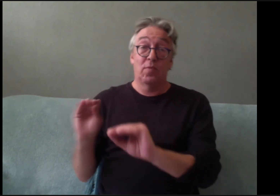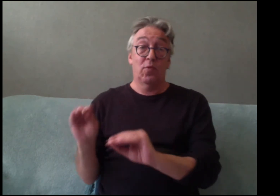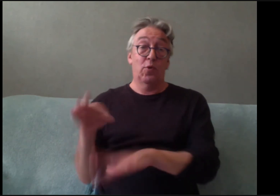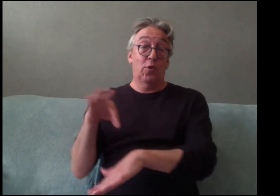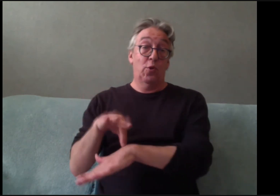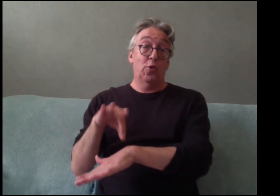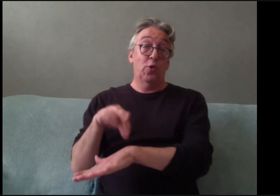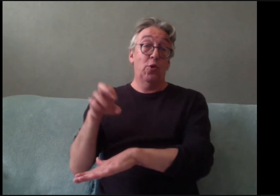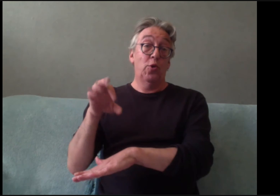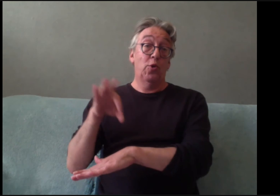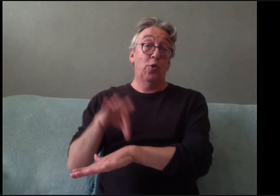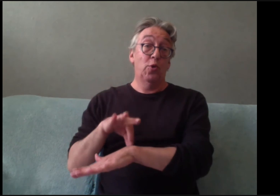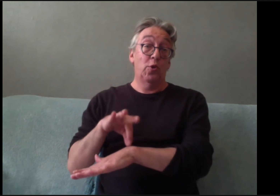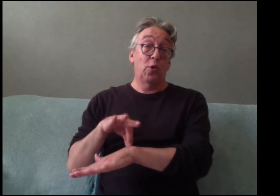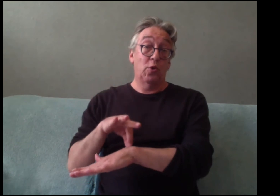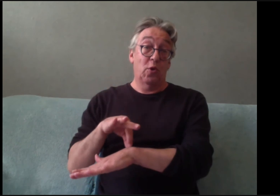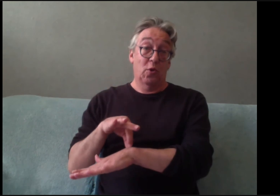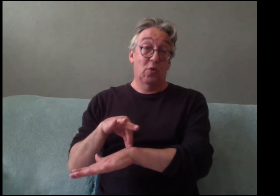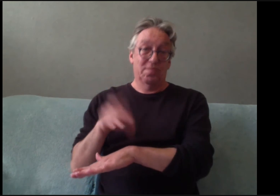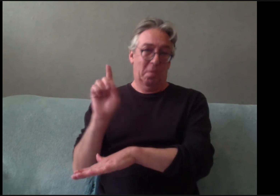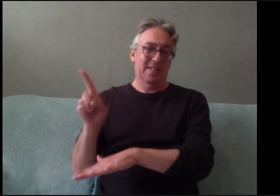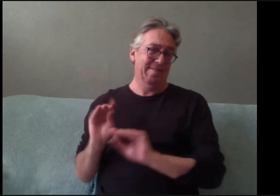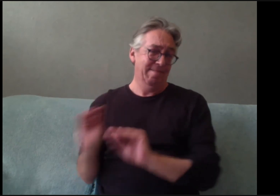Our members in Spain have been particularly active,